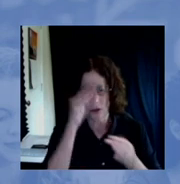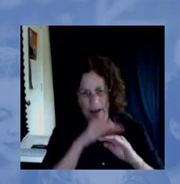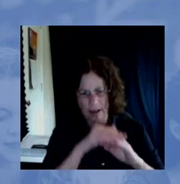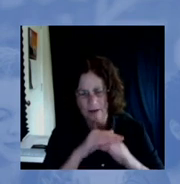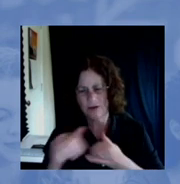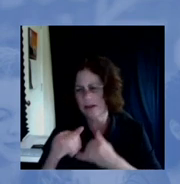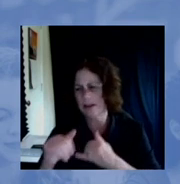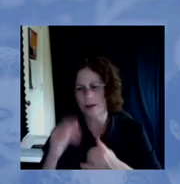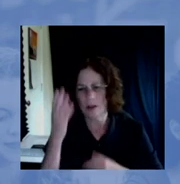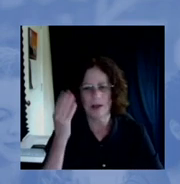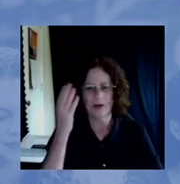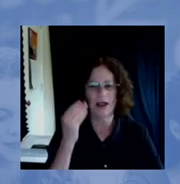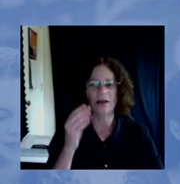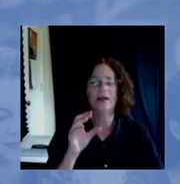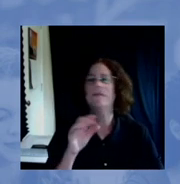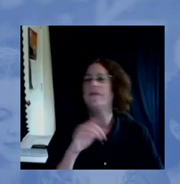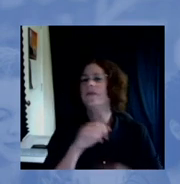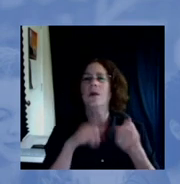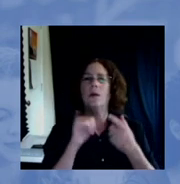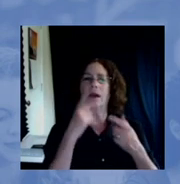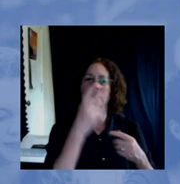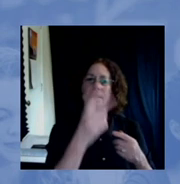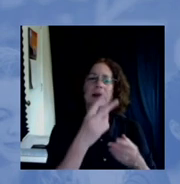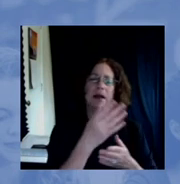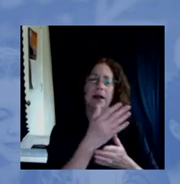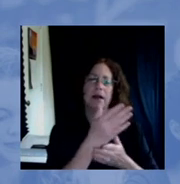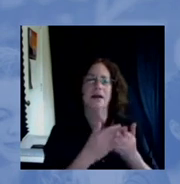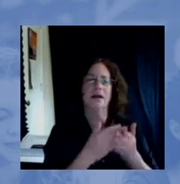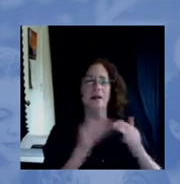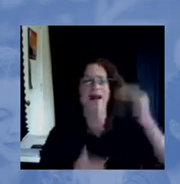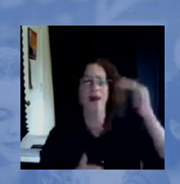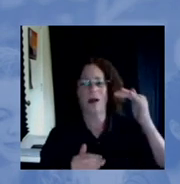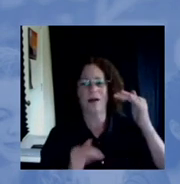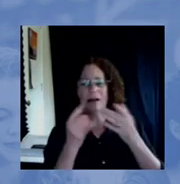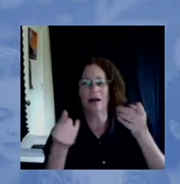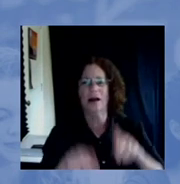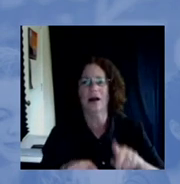THE SAME EXPERIENCE BUT WHEN I SEE SOME OF THE INEQUITIES THAT HAPPEN BECAUSE OF LANGUAGE